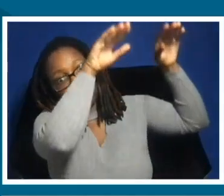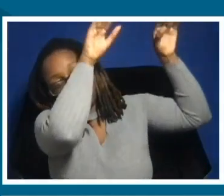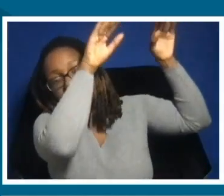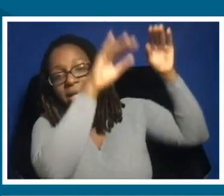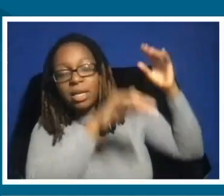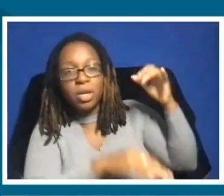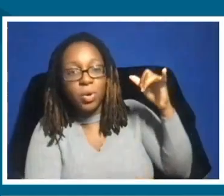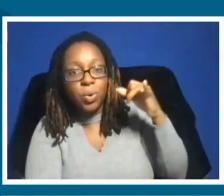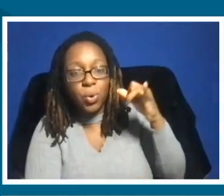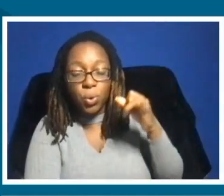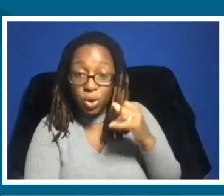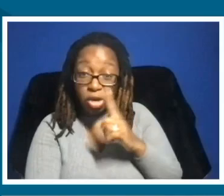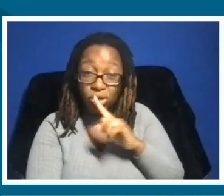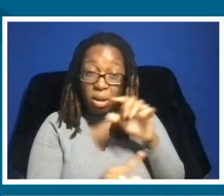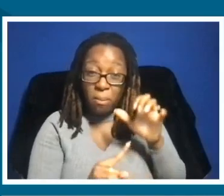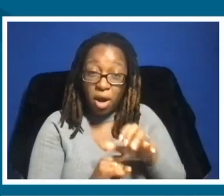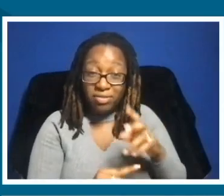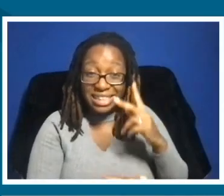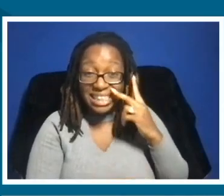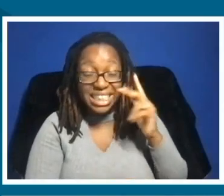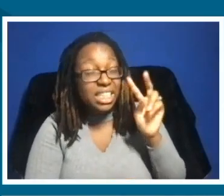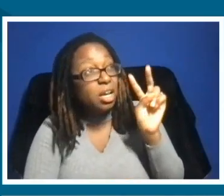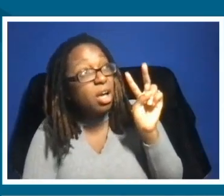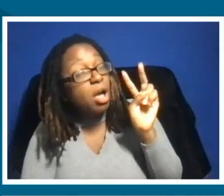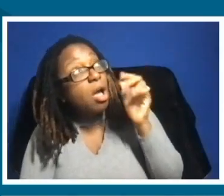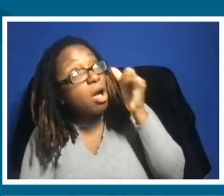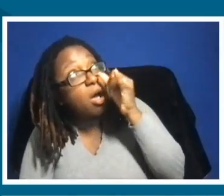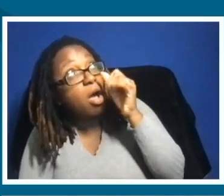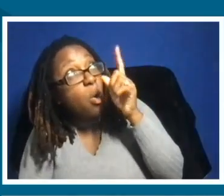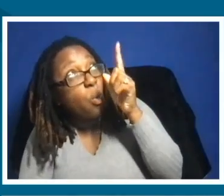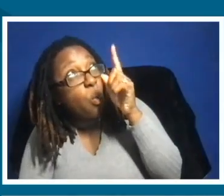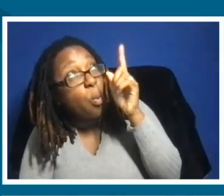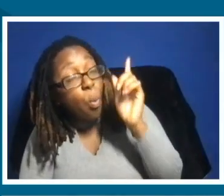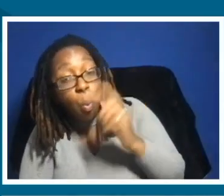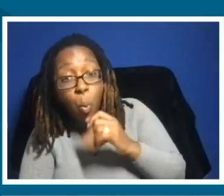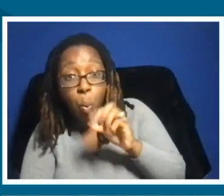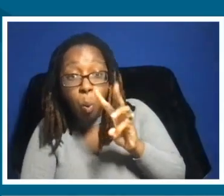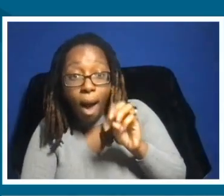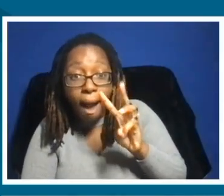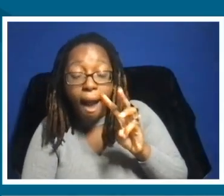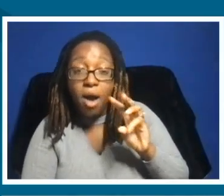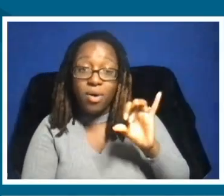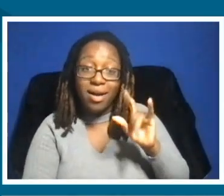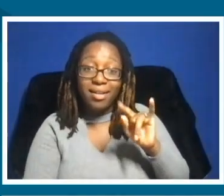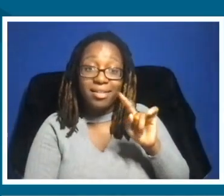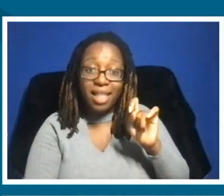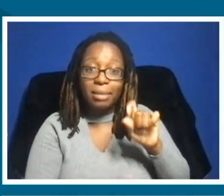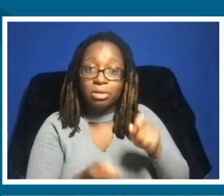you know just write in context how how